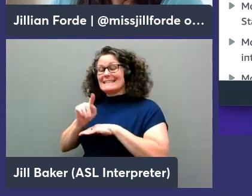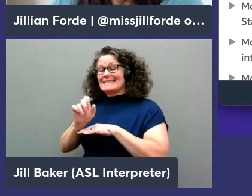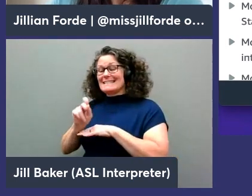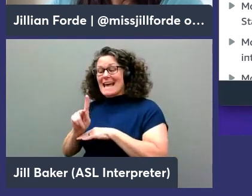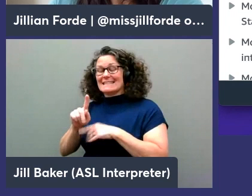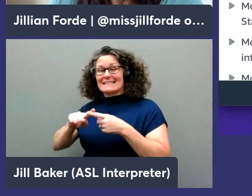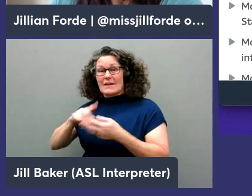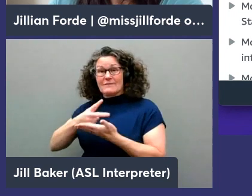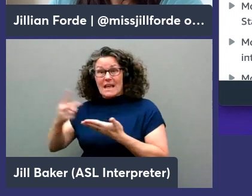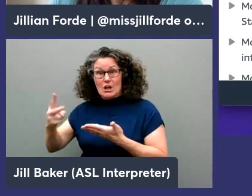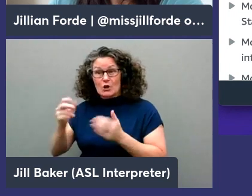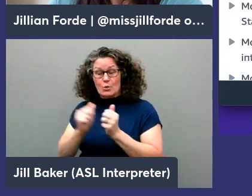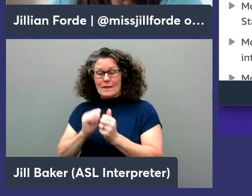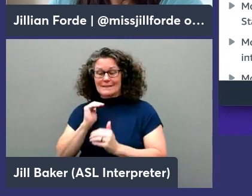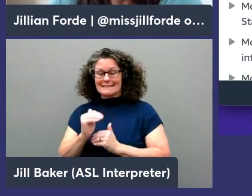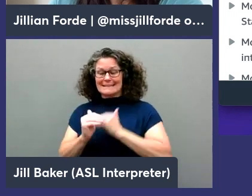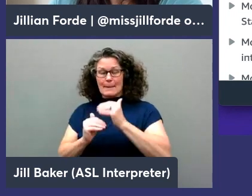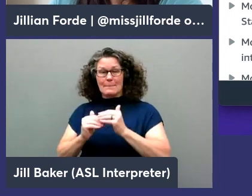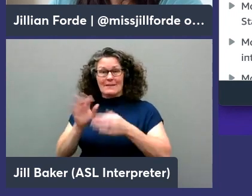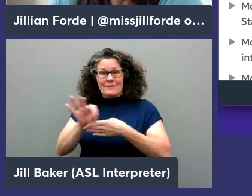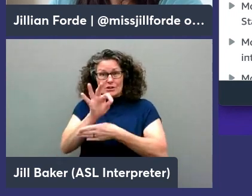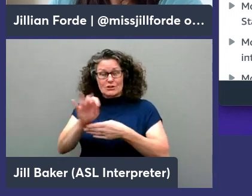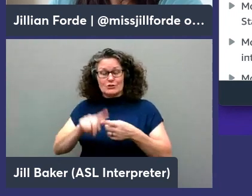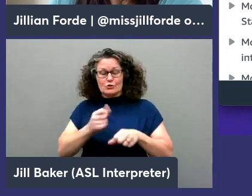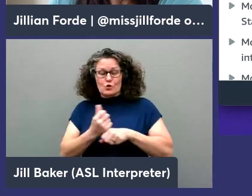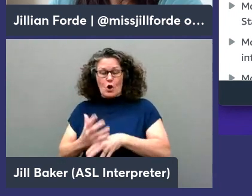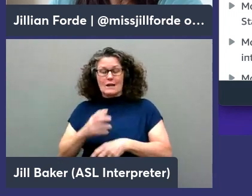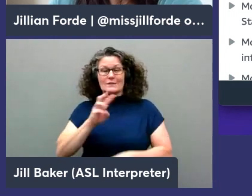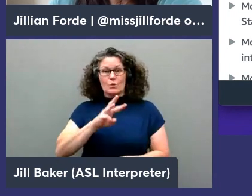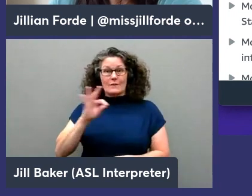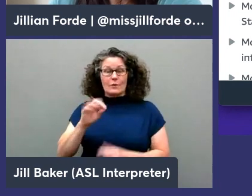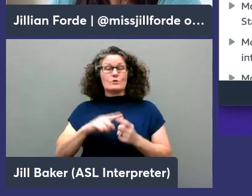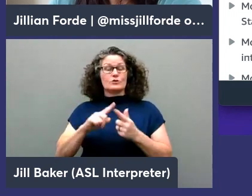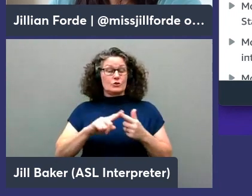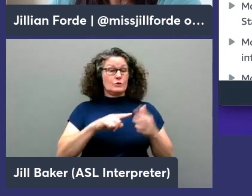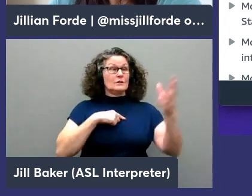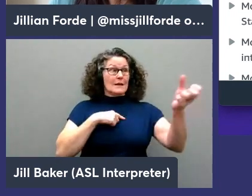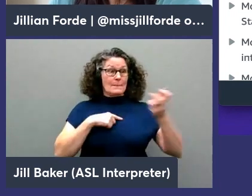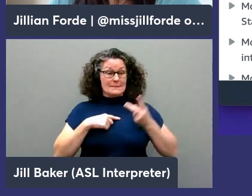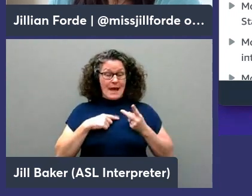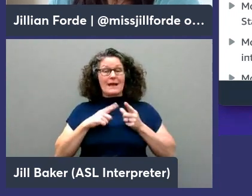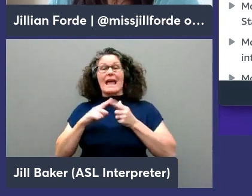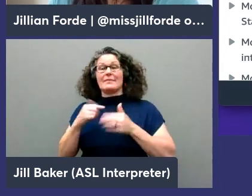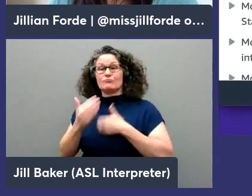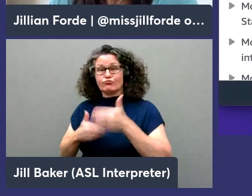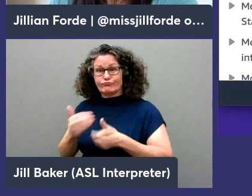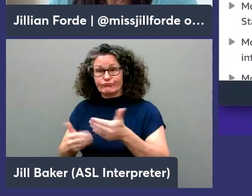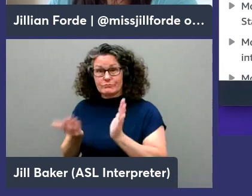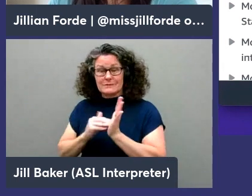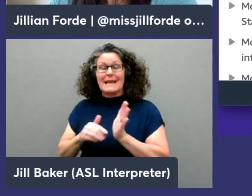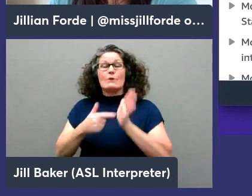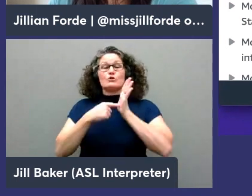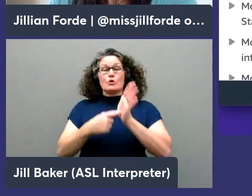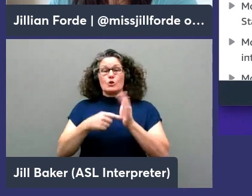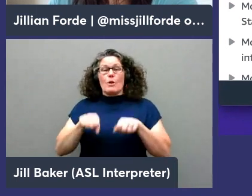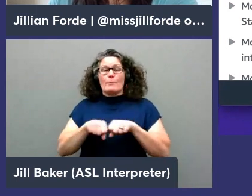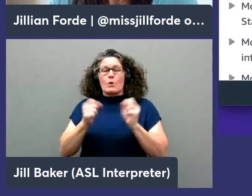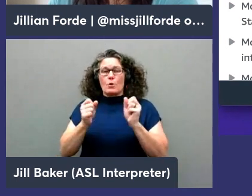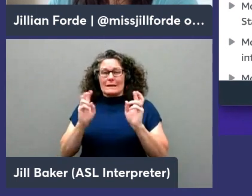to cause the workflow to advance again. So I'm gonna show you a broken state, where it's kinda like a circuit, right?